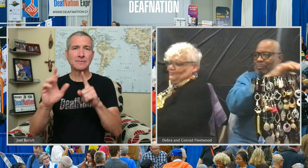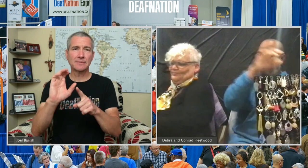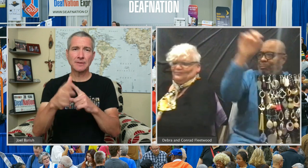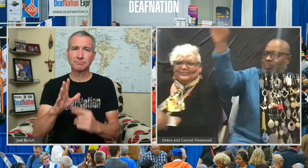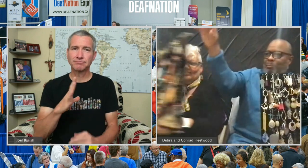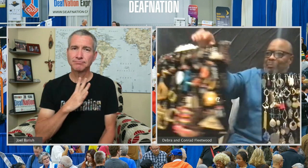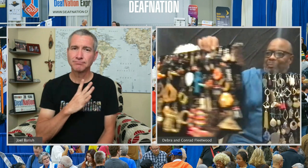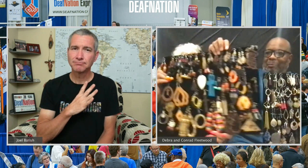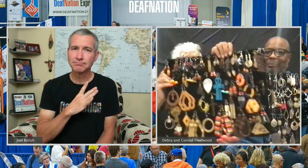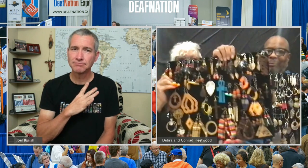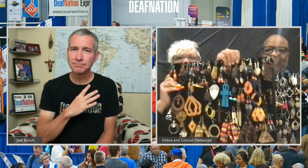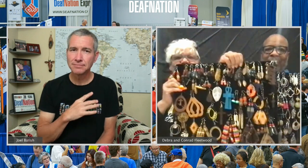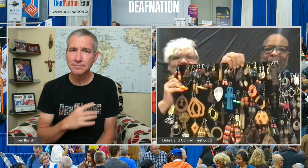A different culture, that’s cool.